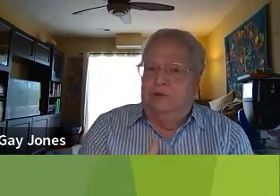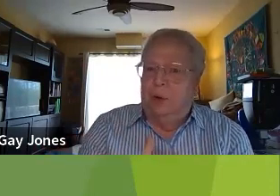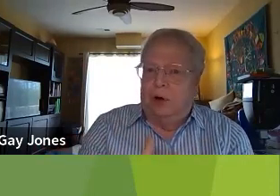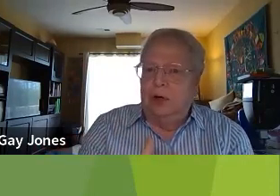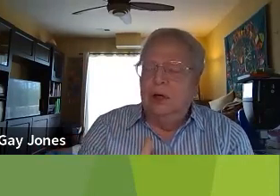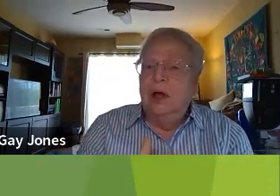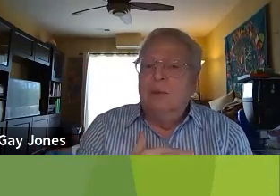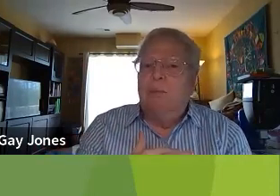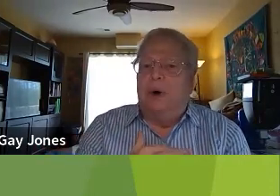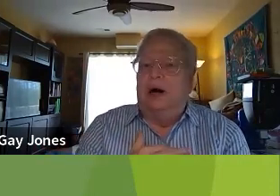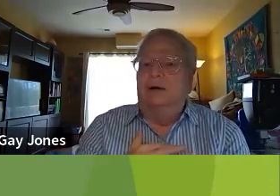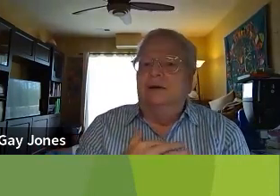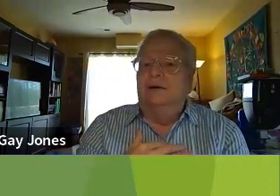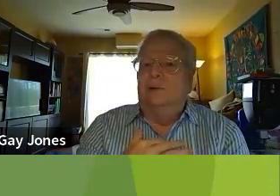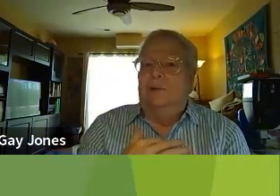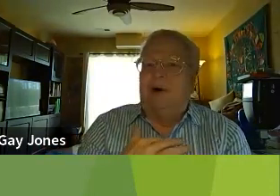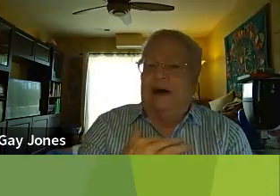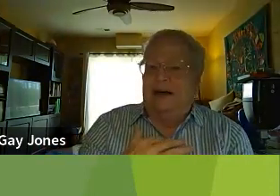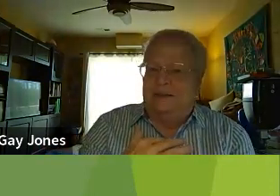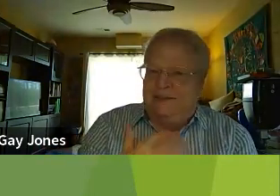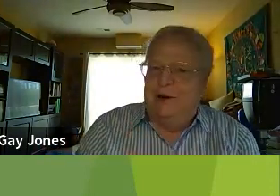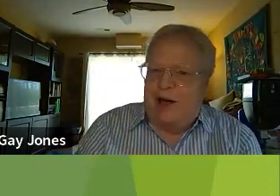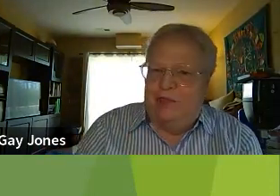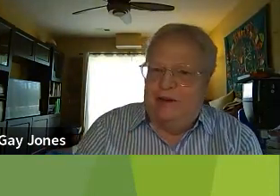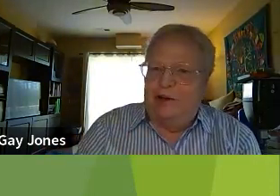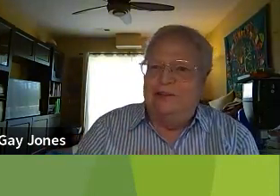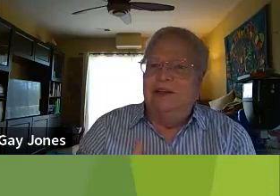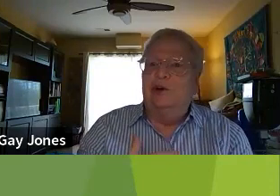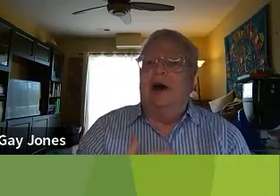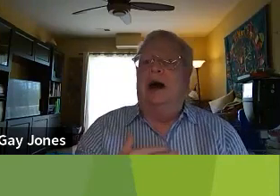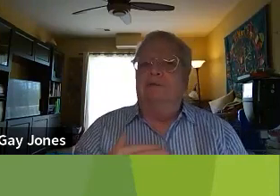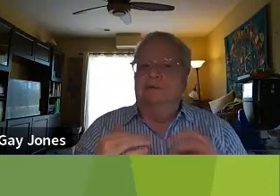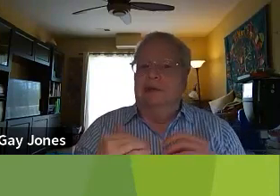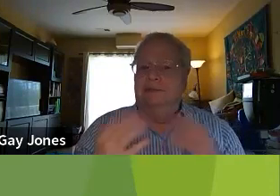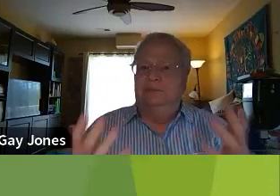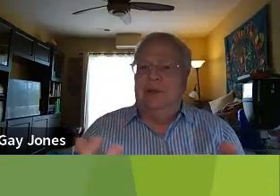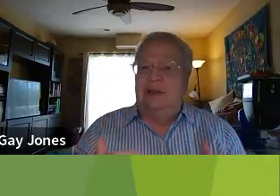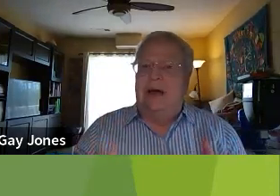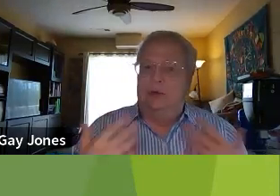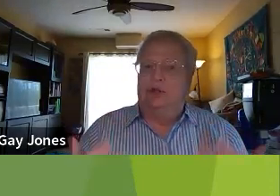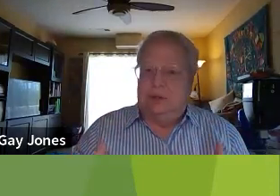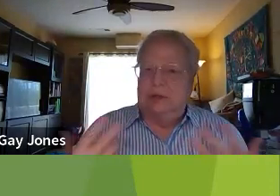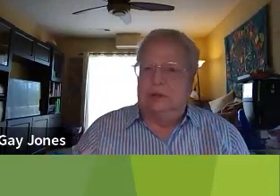before. But it's still not there. It's still not it will just take time.